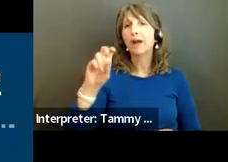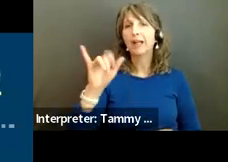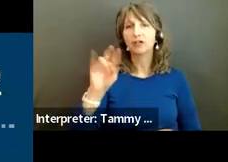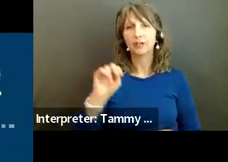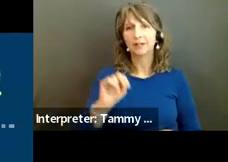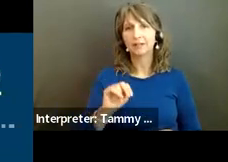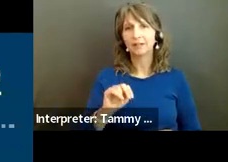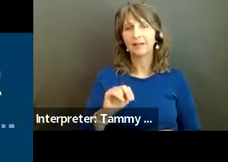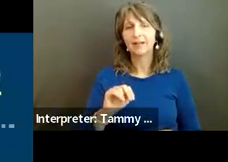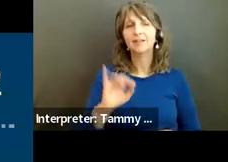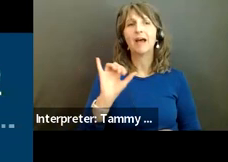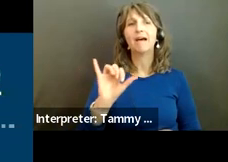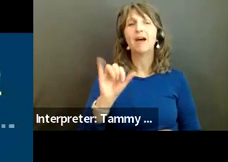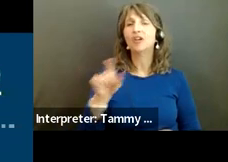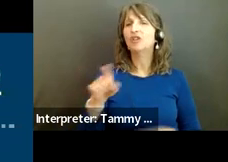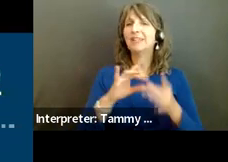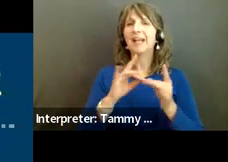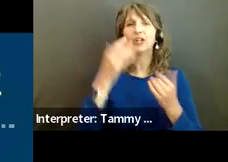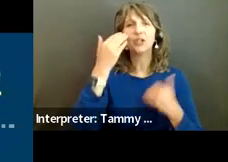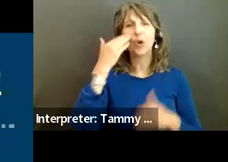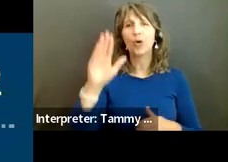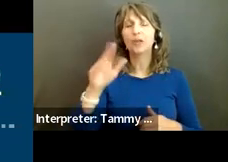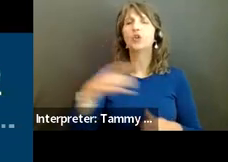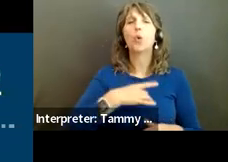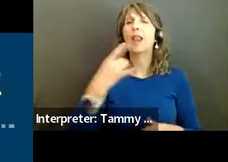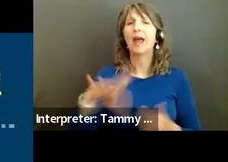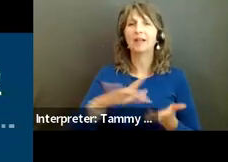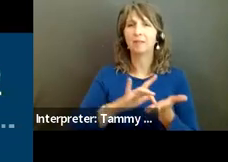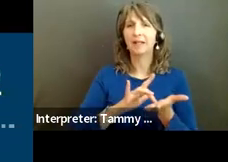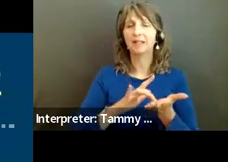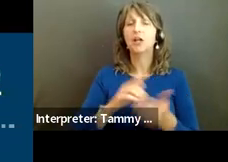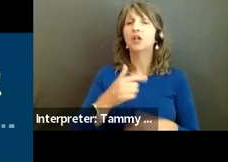The other pieces kind of come together. So I'm listening to the patient but I'm also looking at her history.